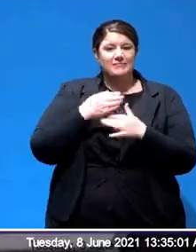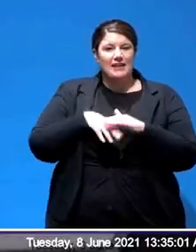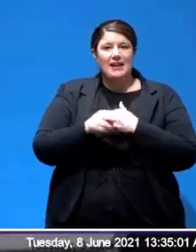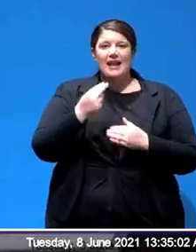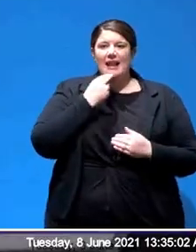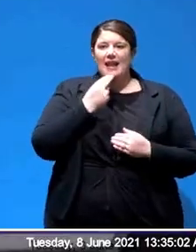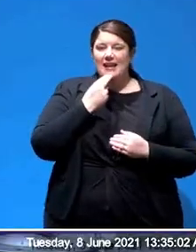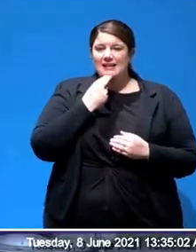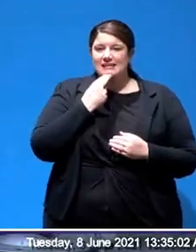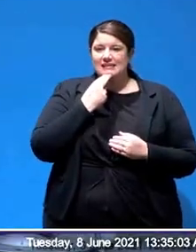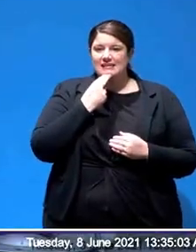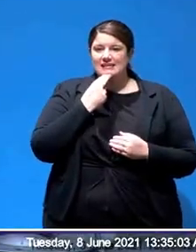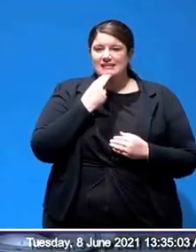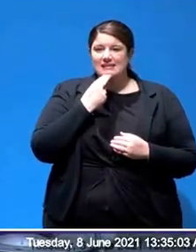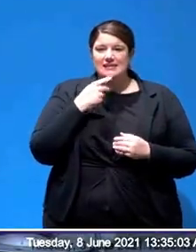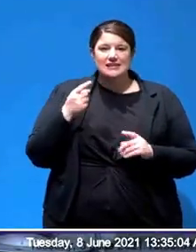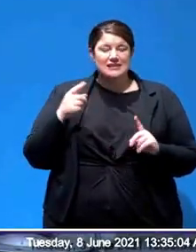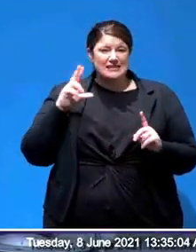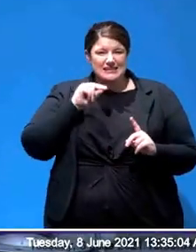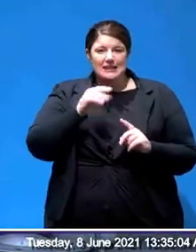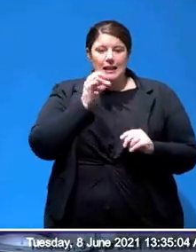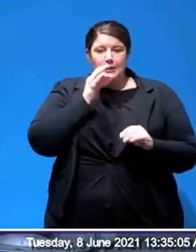We are only hearing every second word.